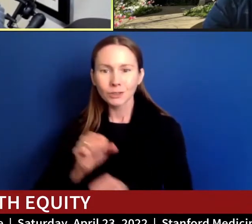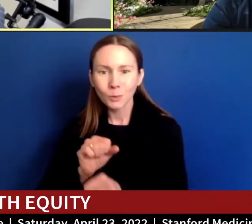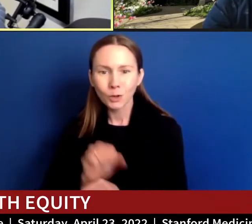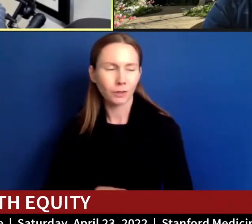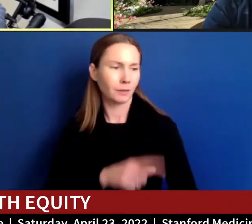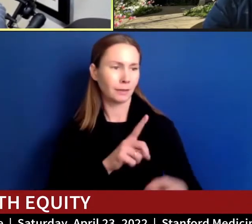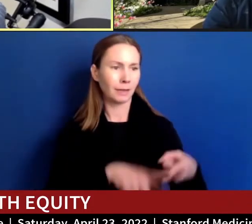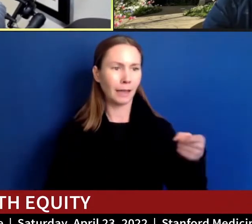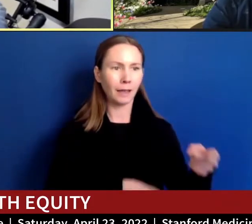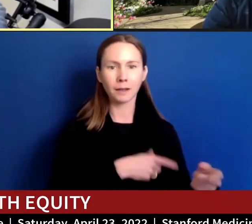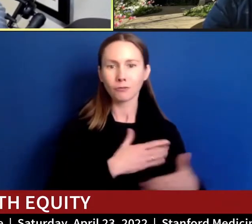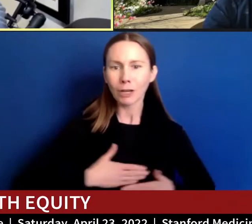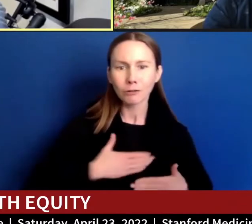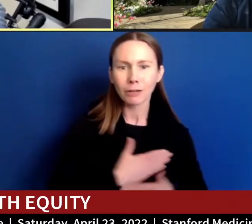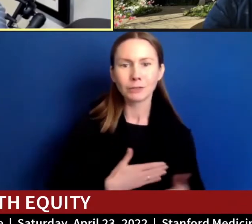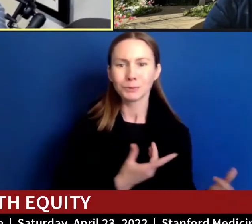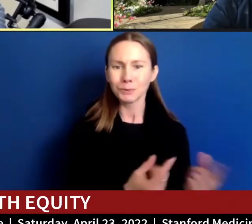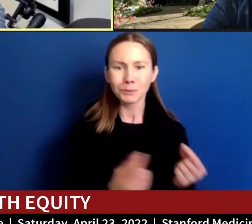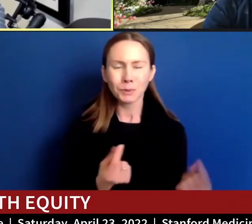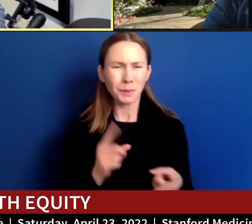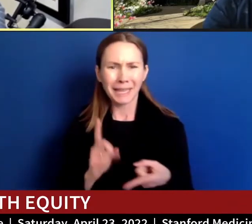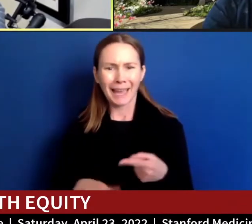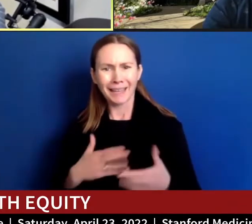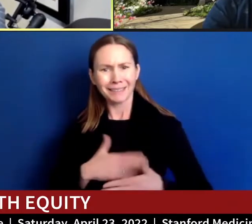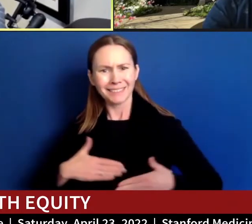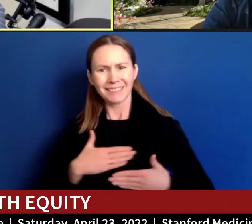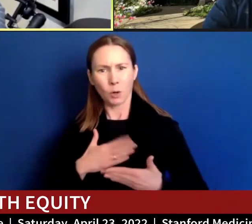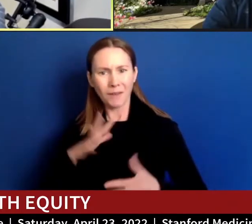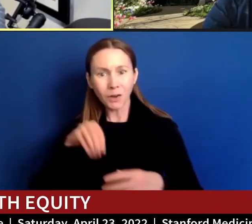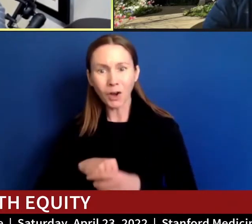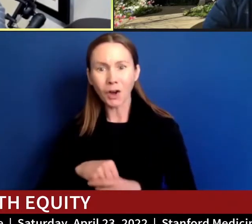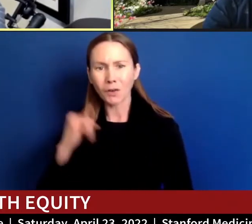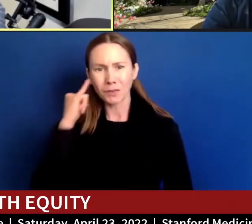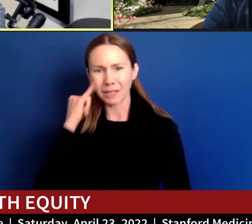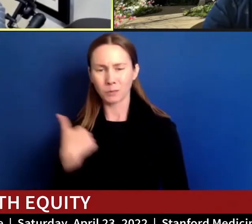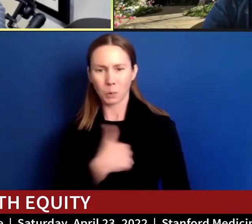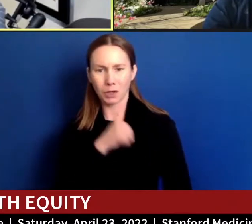in recreational activities in the manner in which we want to if that health isn’t provided to us.